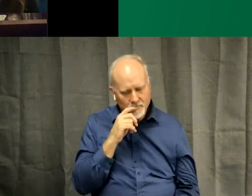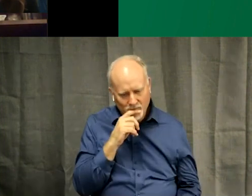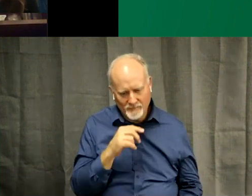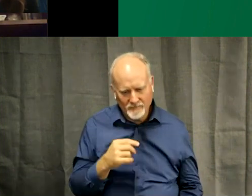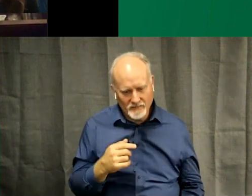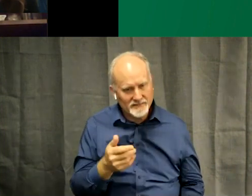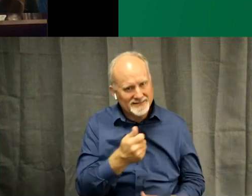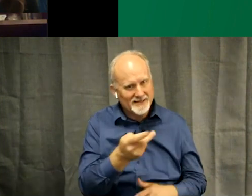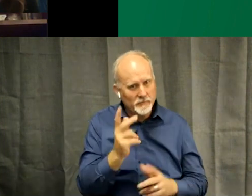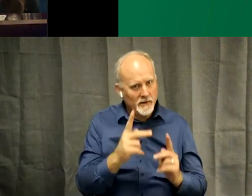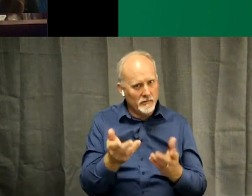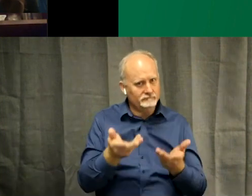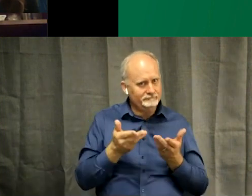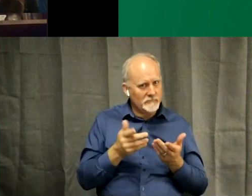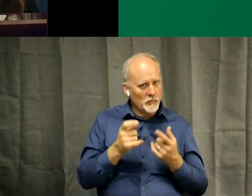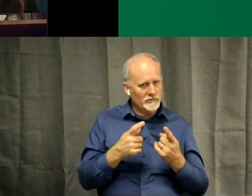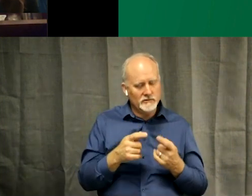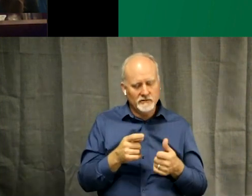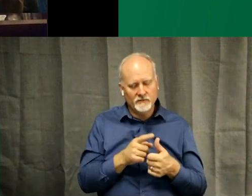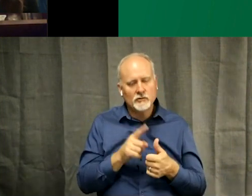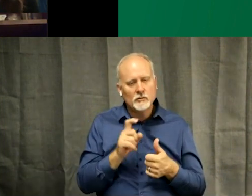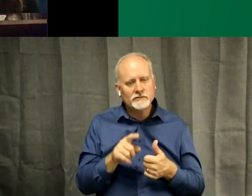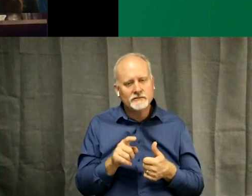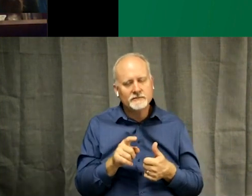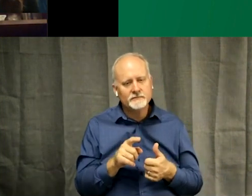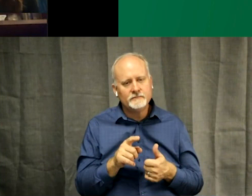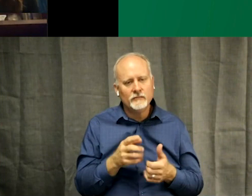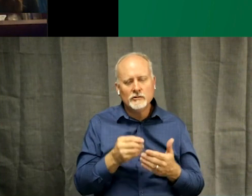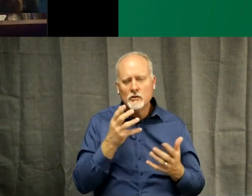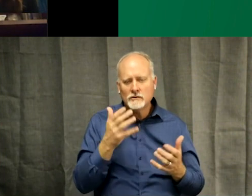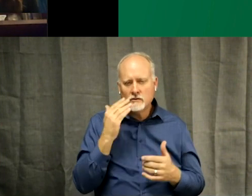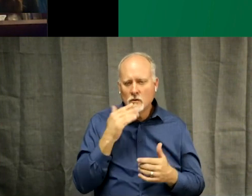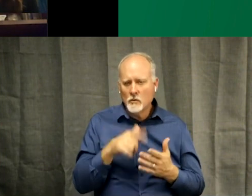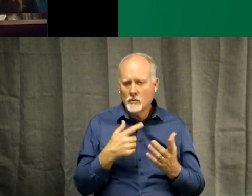so um first question we have is um a student wants to know what we're doing to accommodate